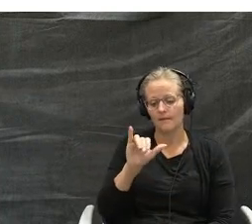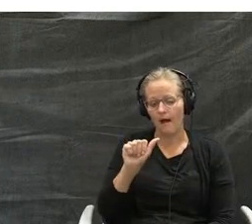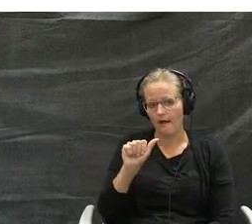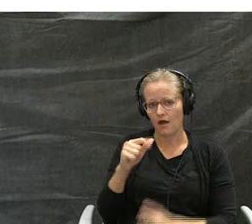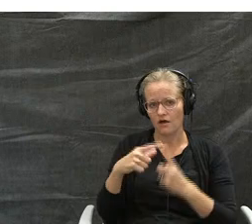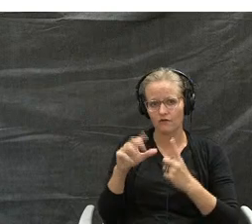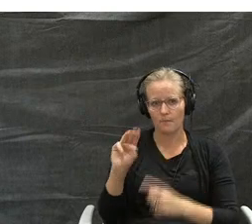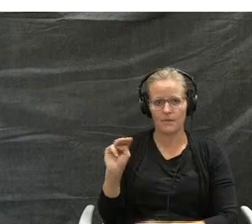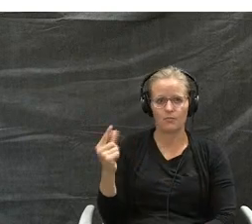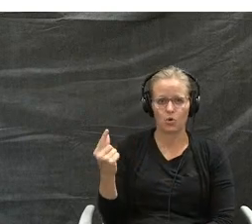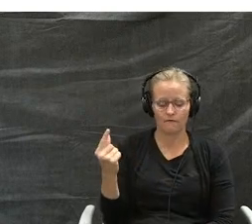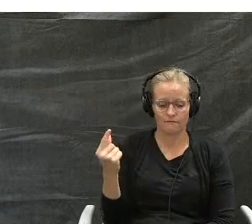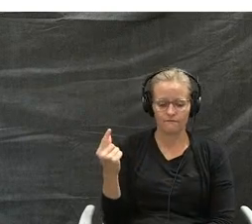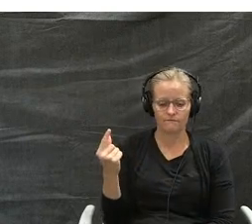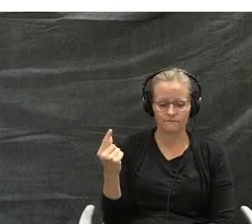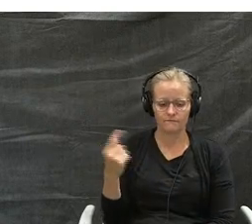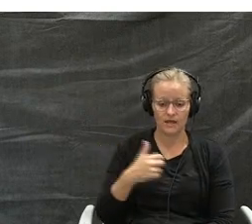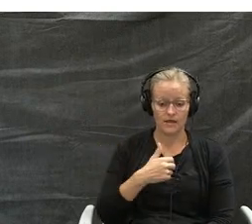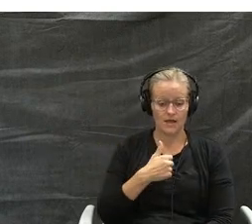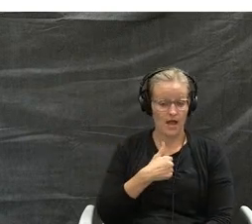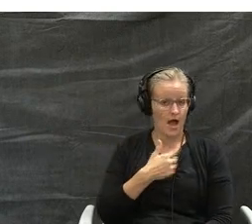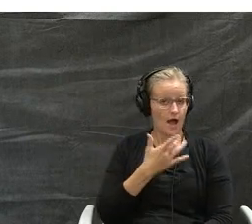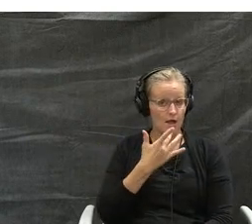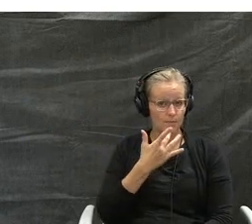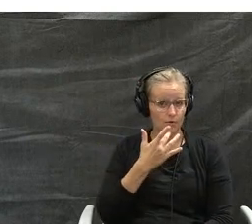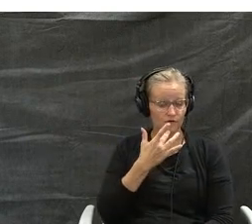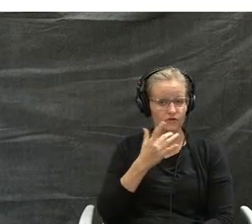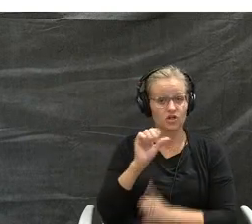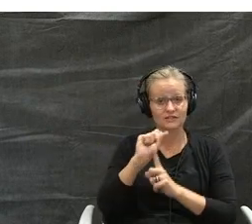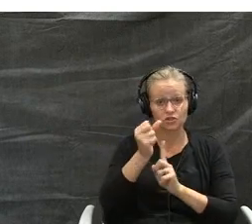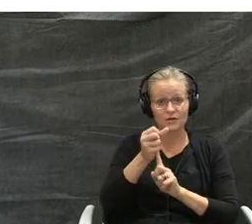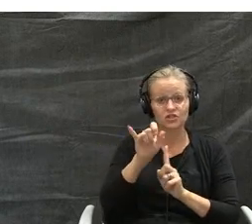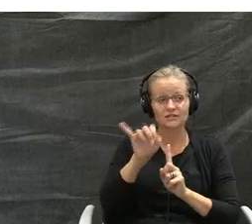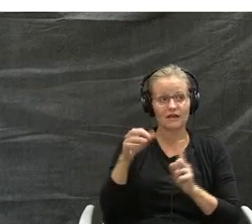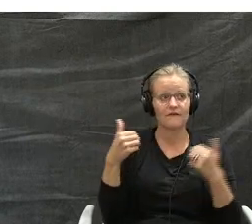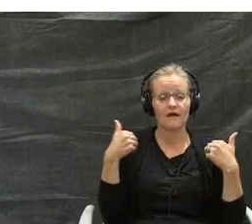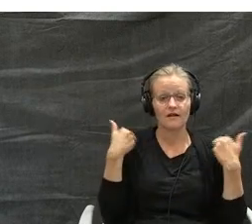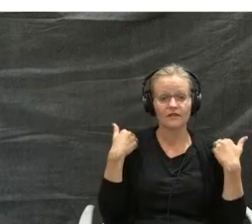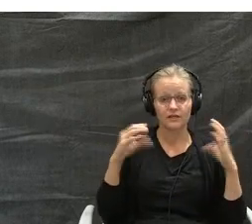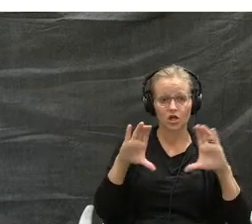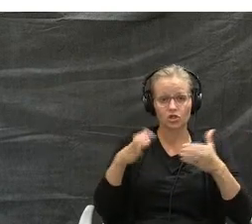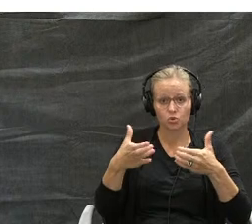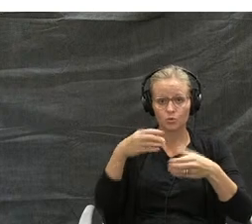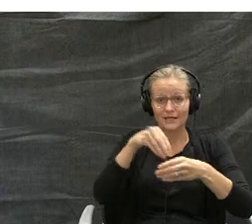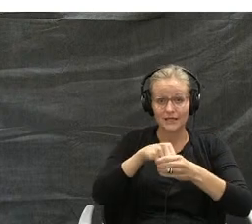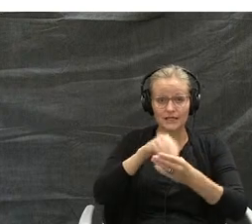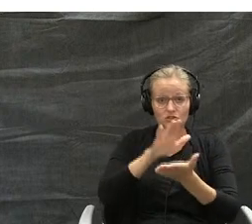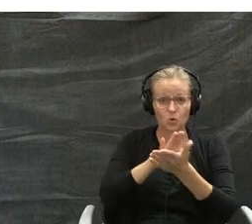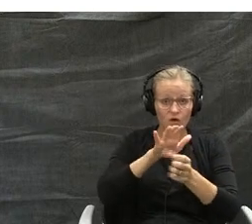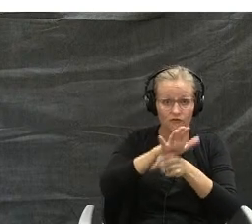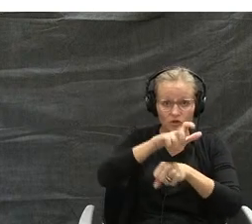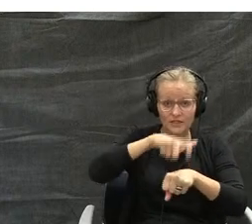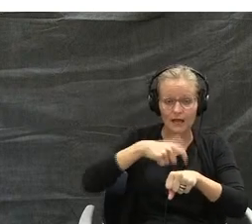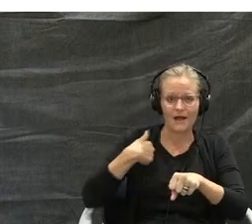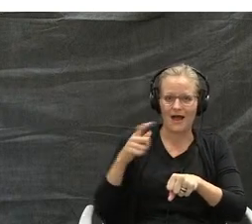I prefer the scenarios where the youngest group is in school full time, but I am asking in case a different option is chosen. When